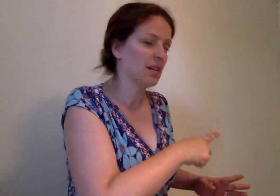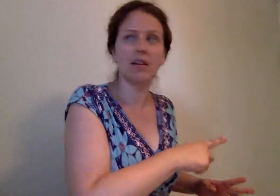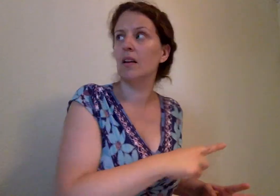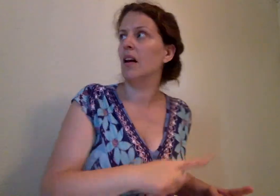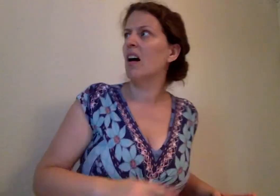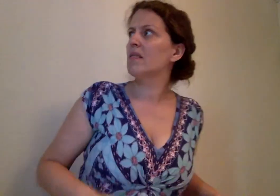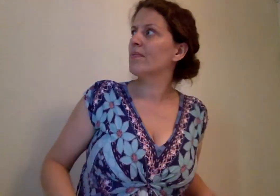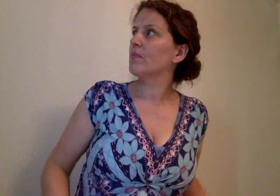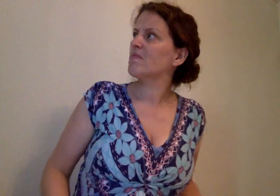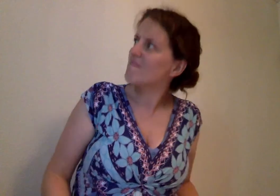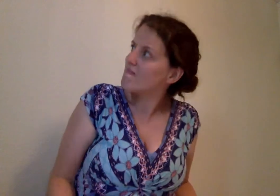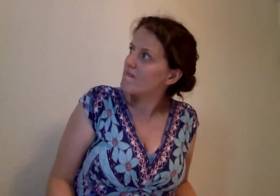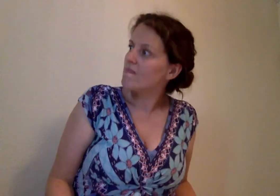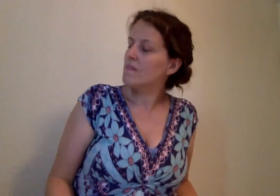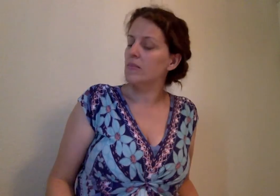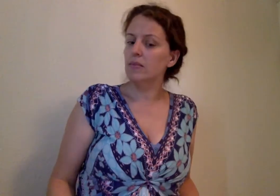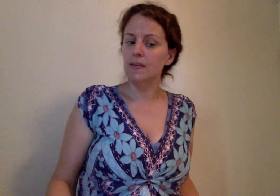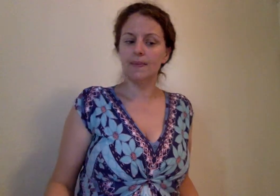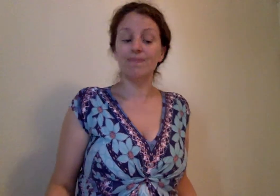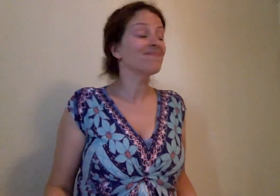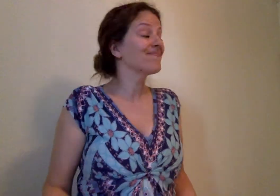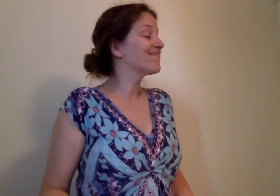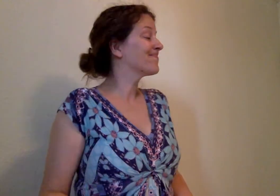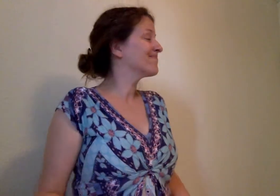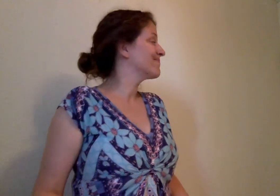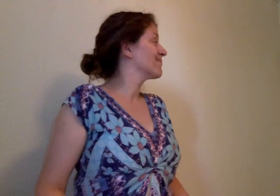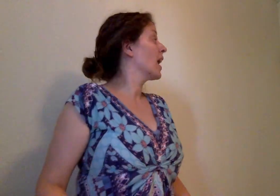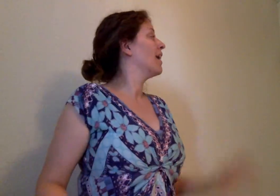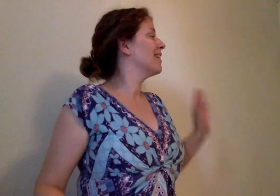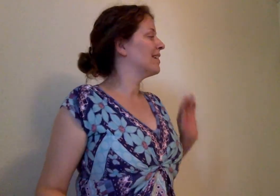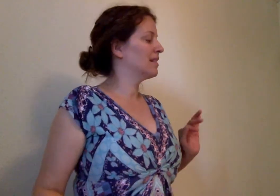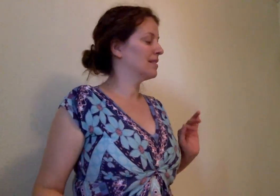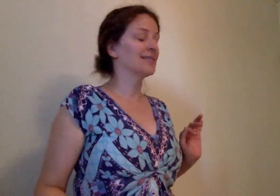Emma was irritated with Mr Knightley but smiled reluctantly at Mr Elton.